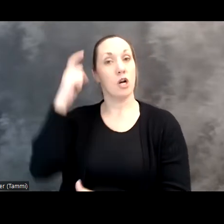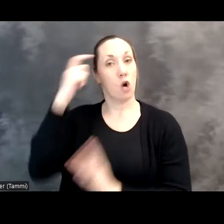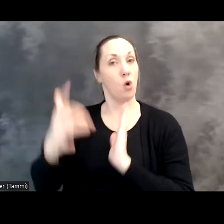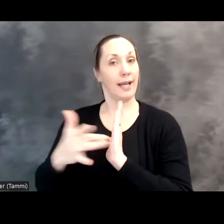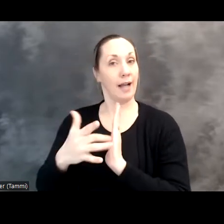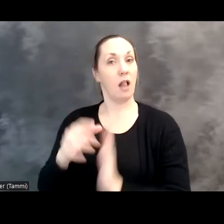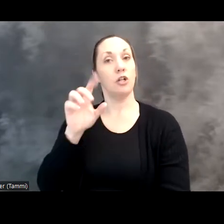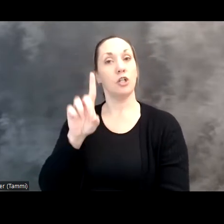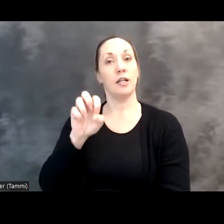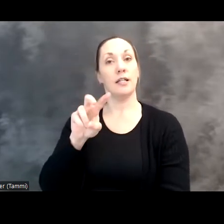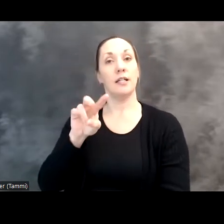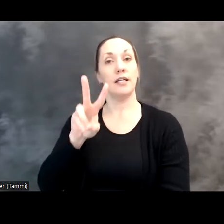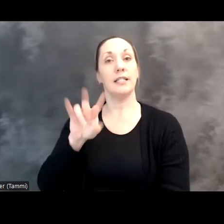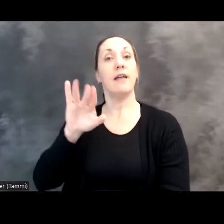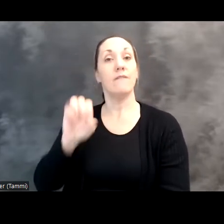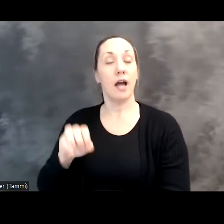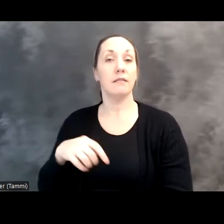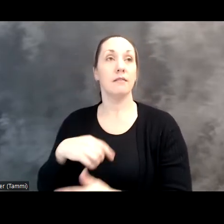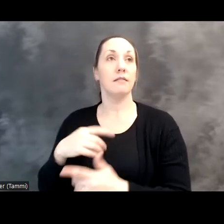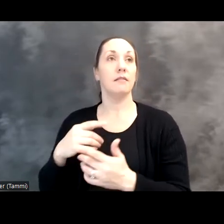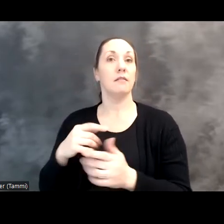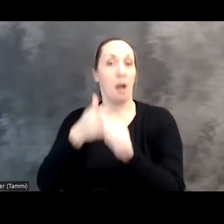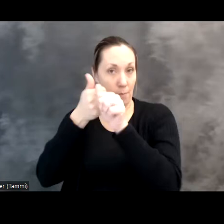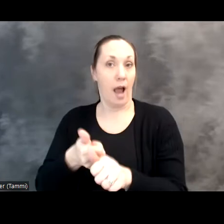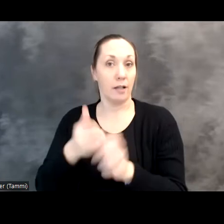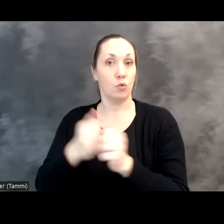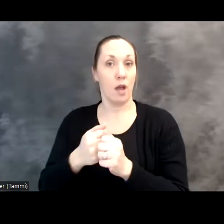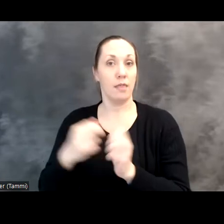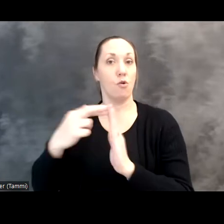of risk for research participation, safety and efficacy